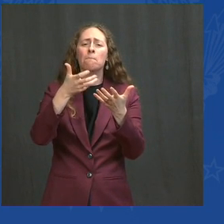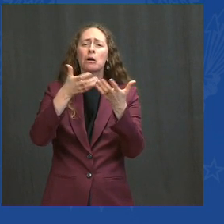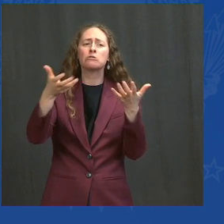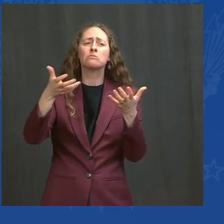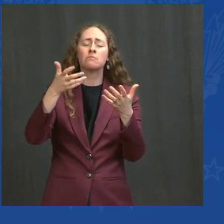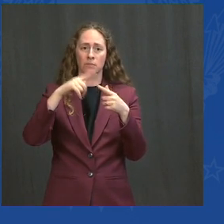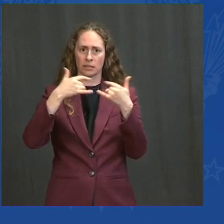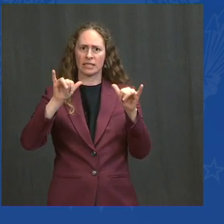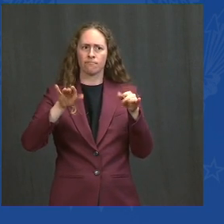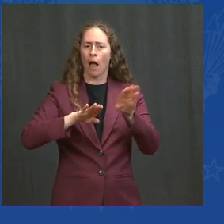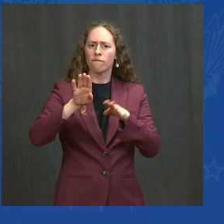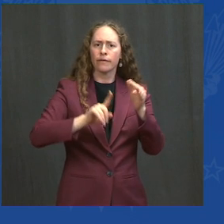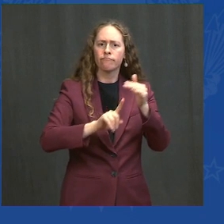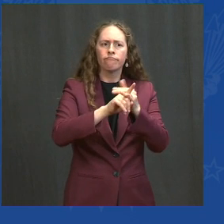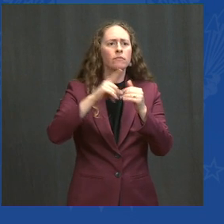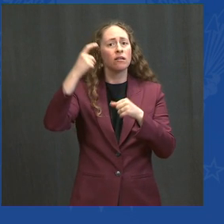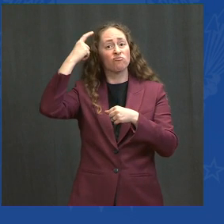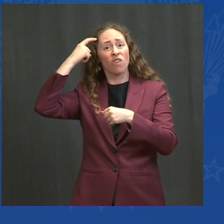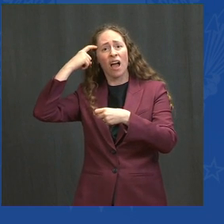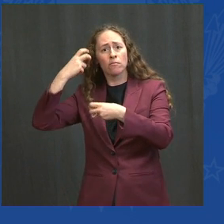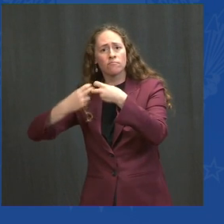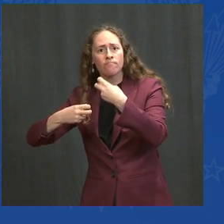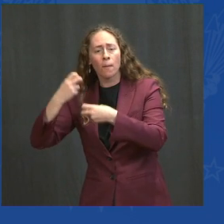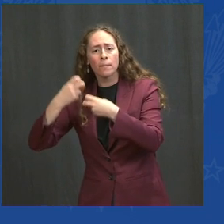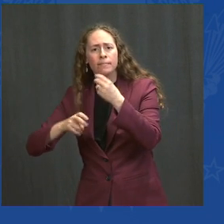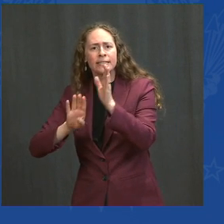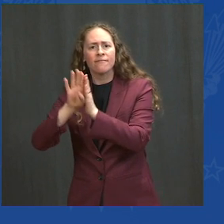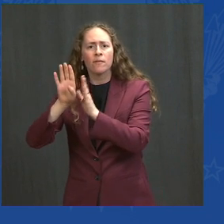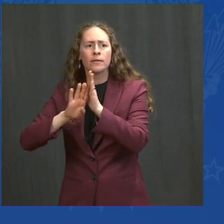There are up to 10 million homes with lead pipe service lines and pipes.